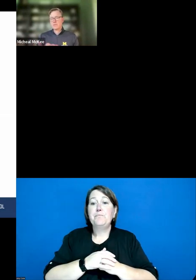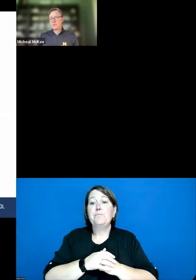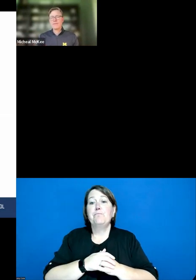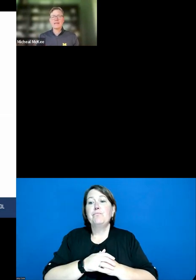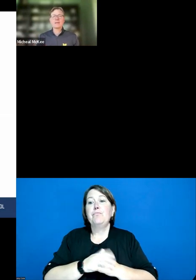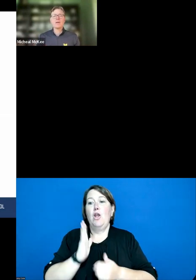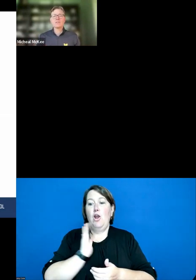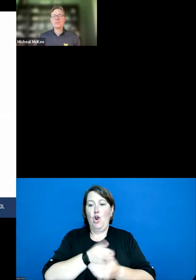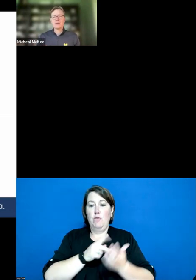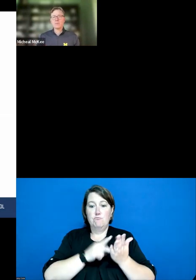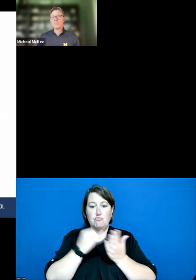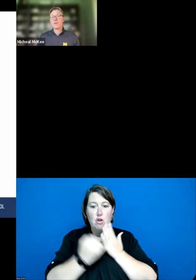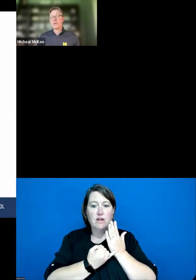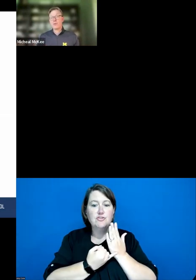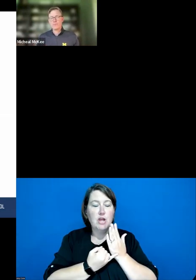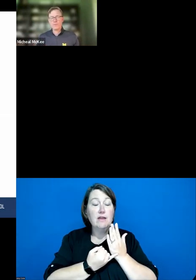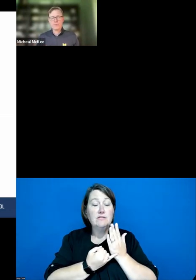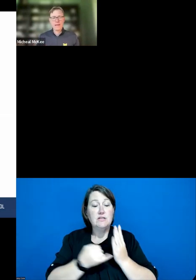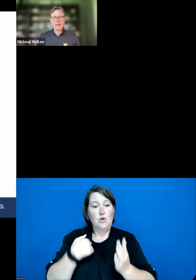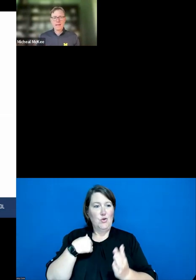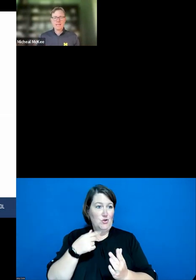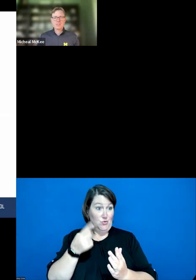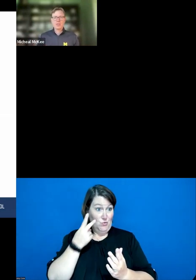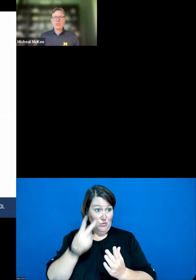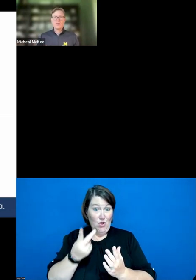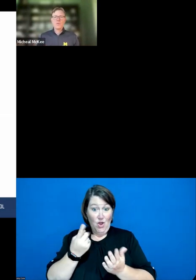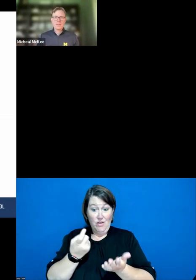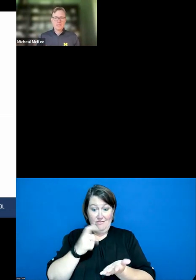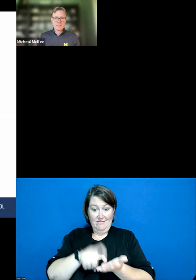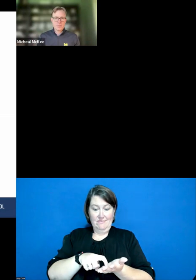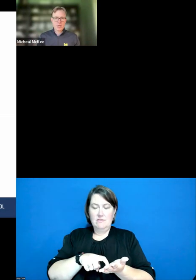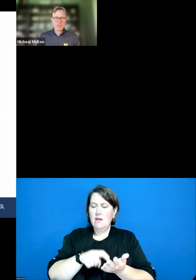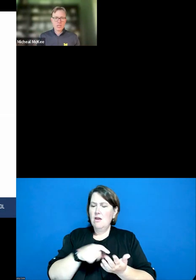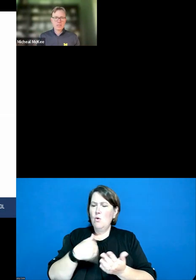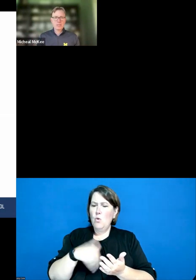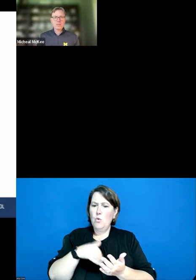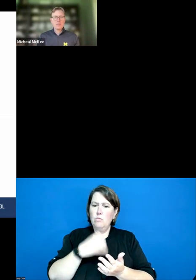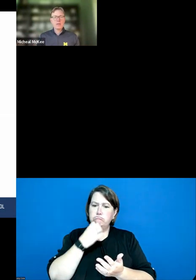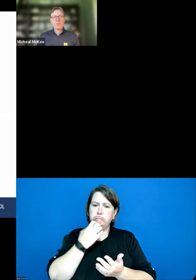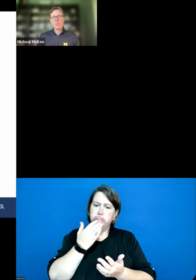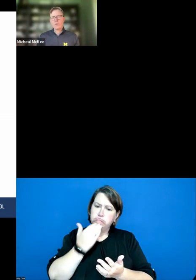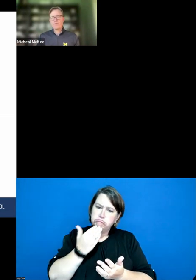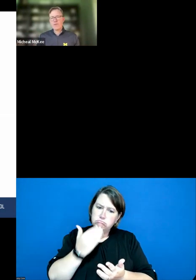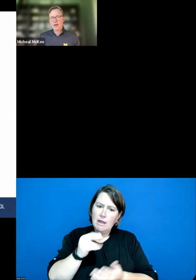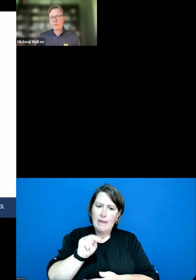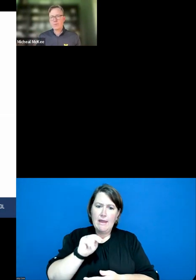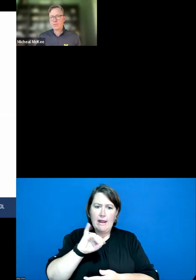you saw the acknowledgment, and we're very grateful for NIH funding this project. And what we found was